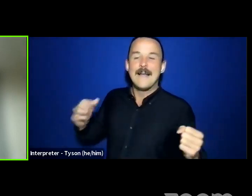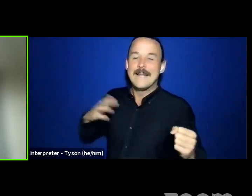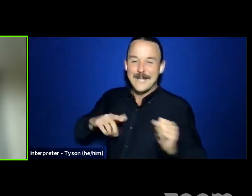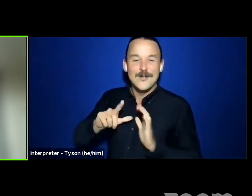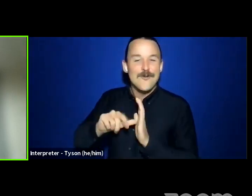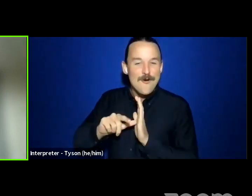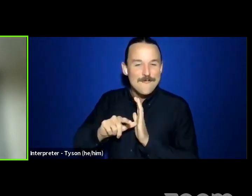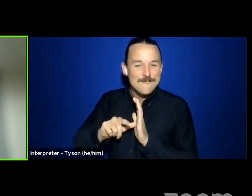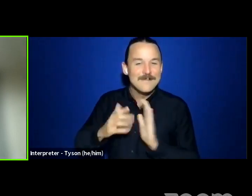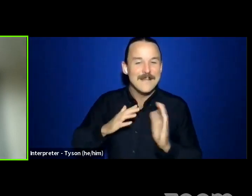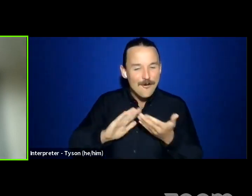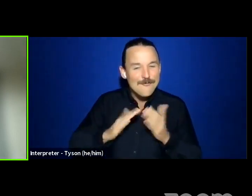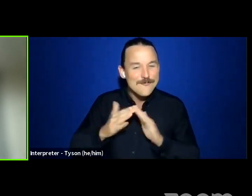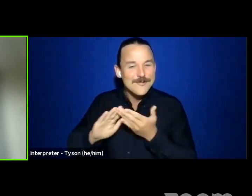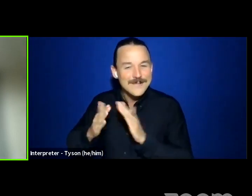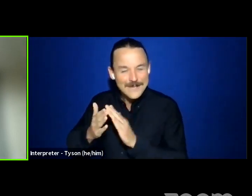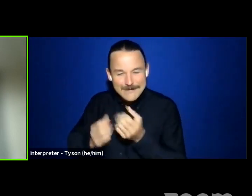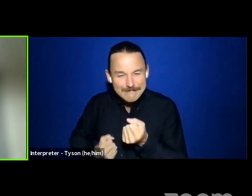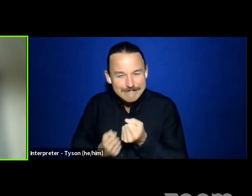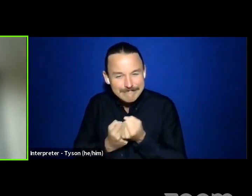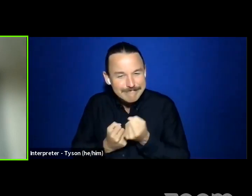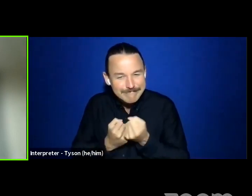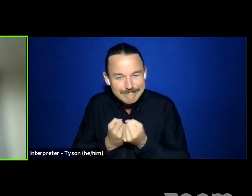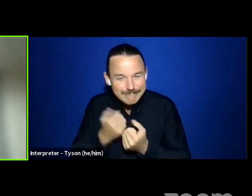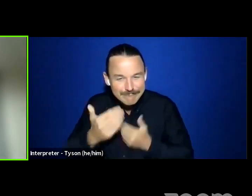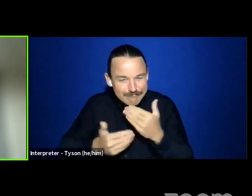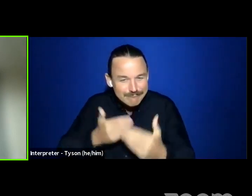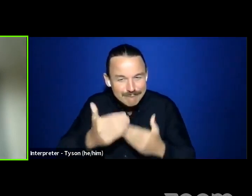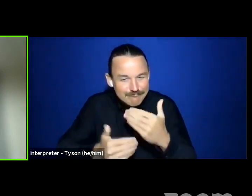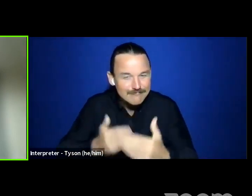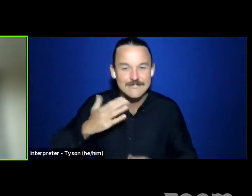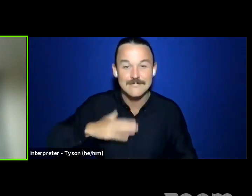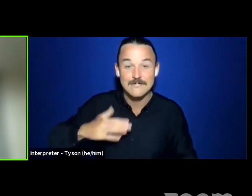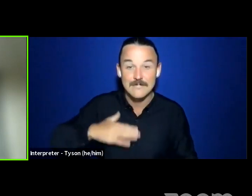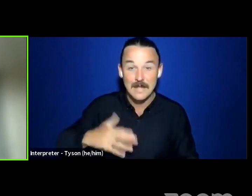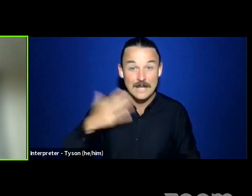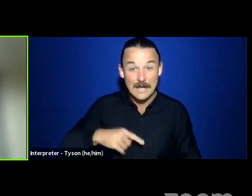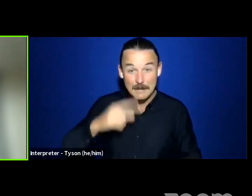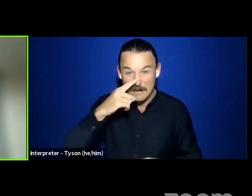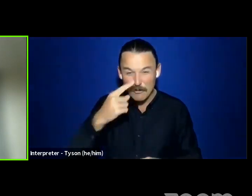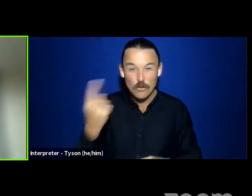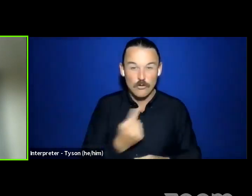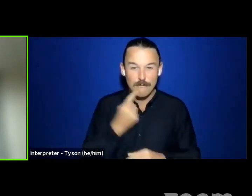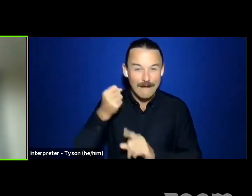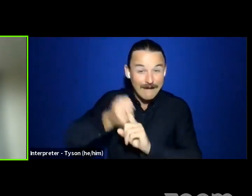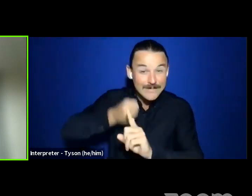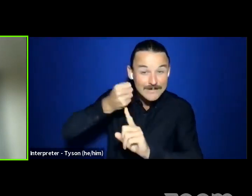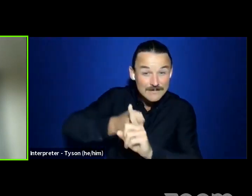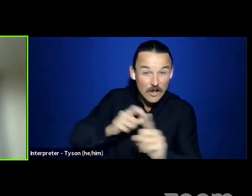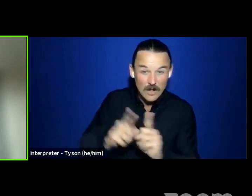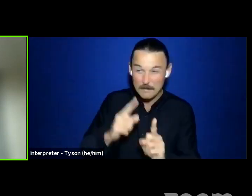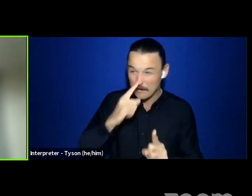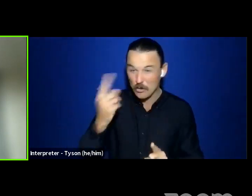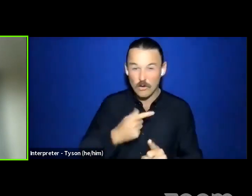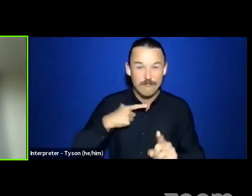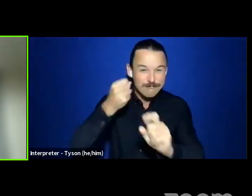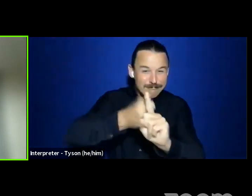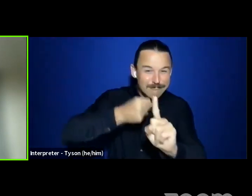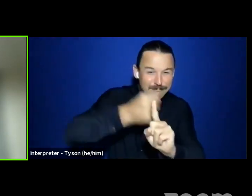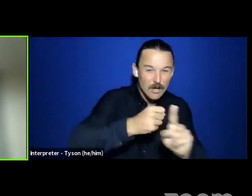And it takes a community wide effort on many different fronts. As much as we need those on the front much as we need those on the front lines of advocacy.